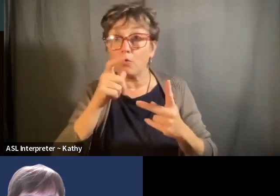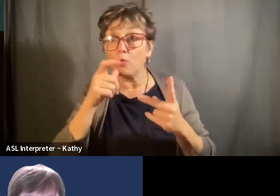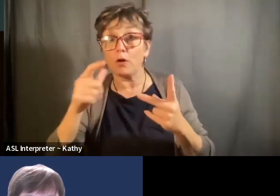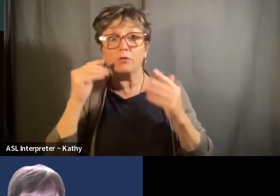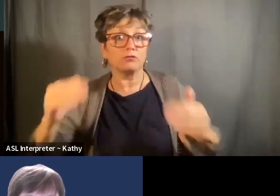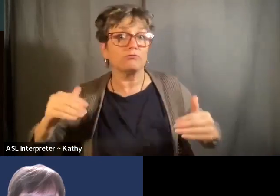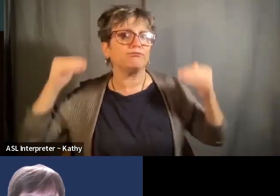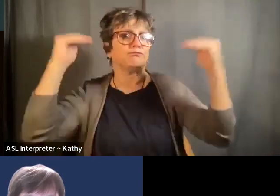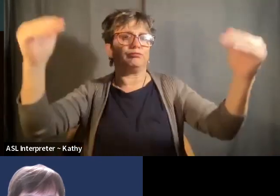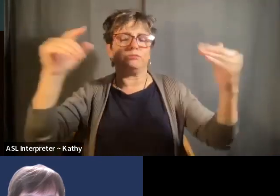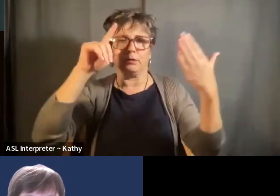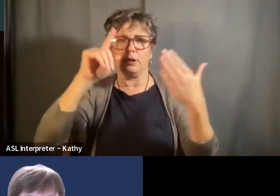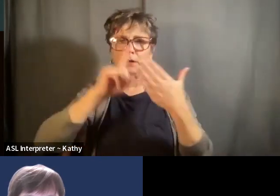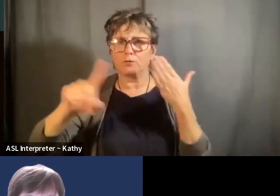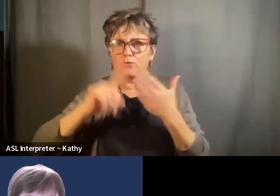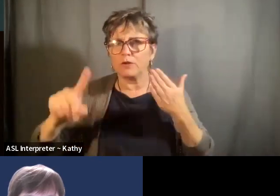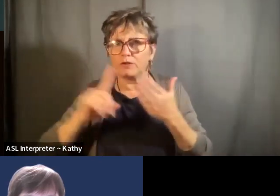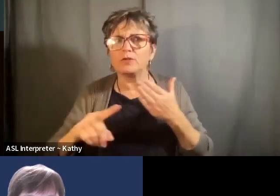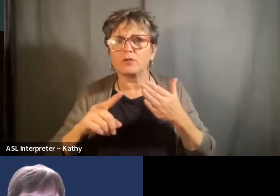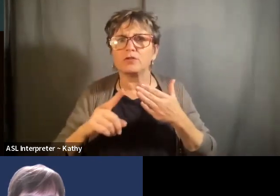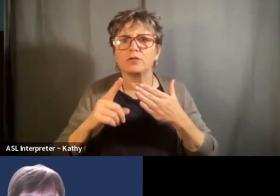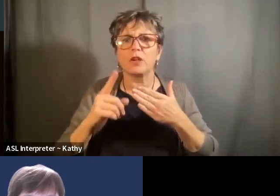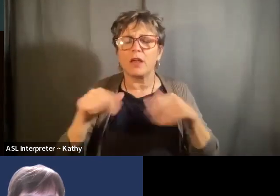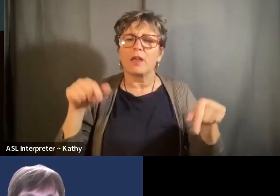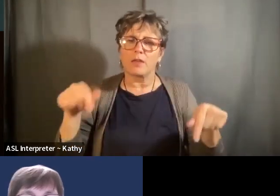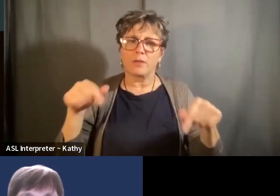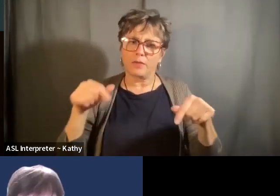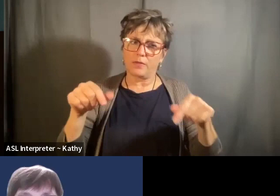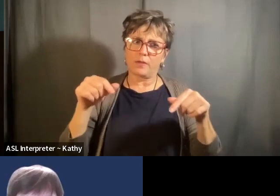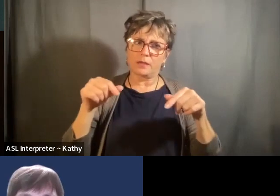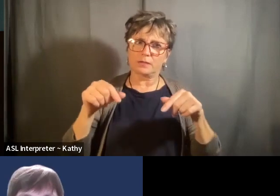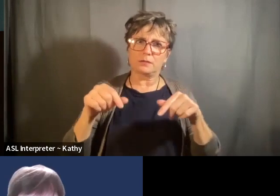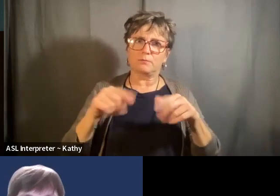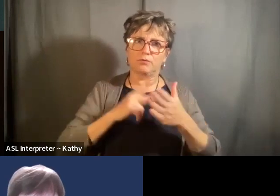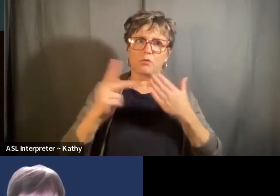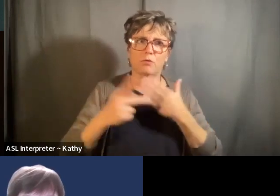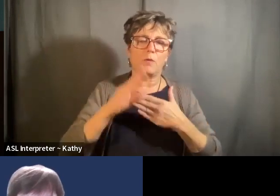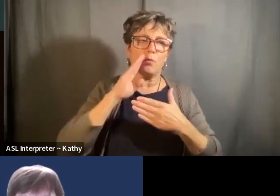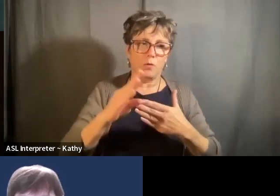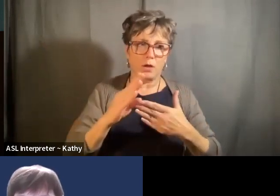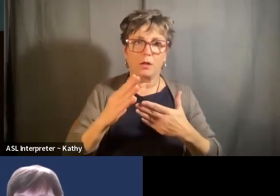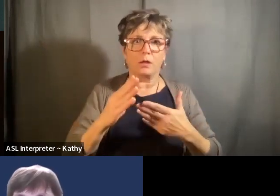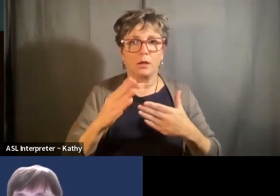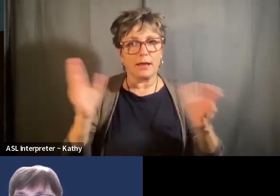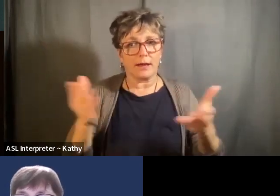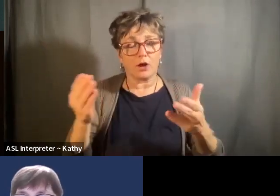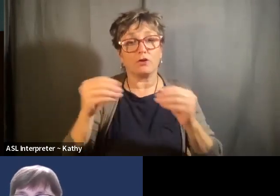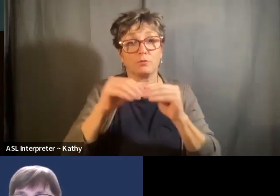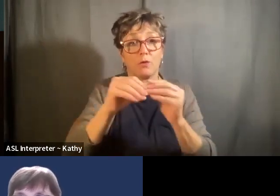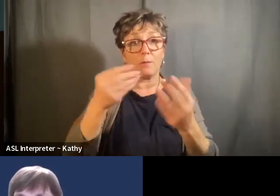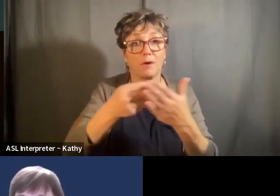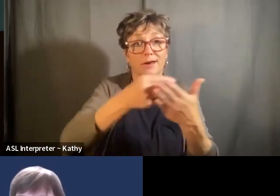encourage more and more and more investment in research. So we have seen the dramatic shift in